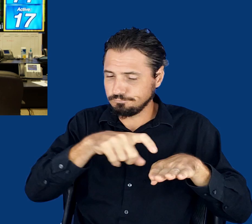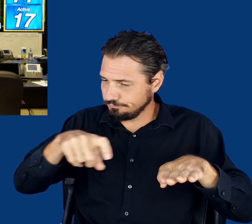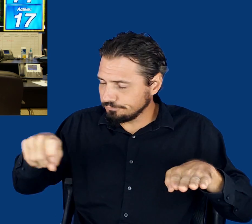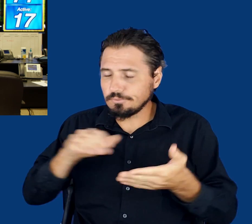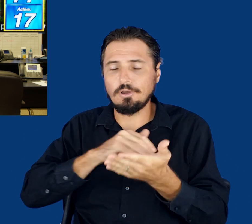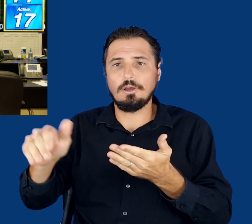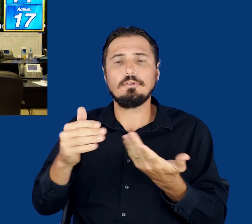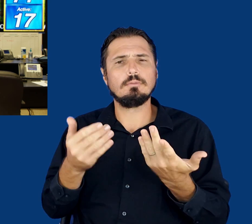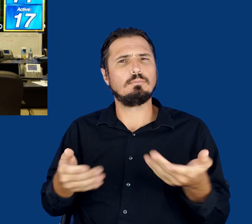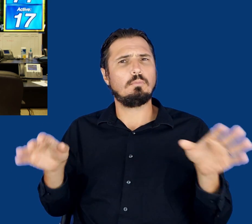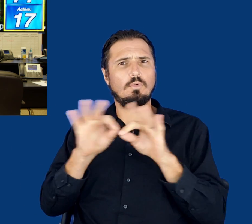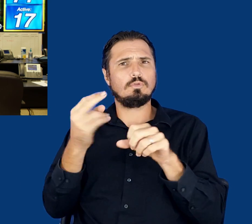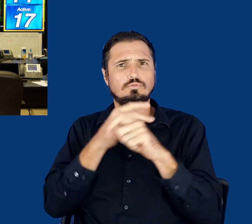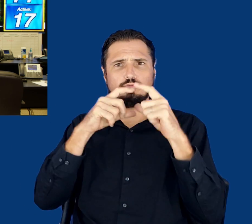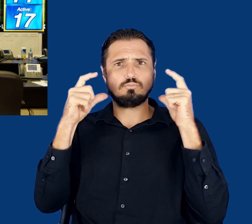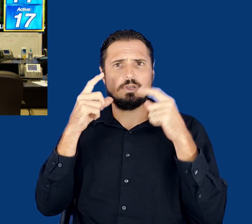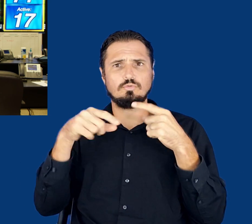most importantly, wear a mask when in public.